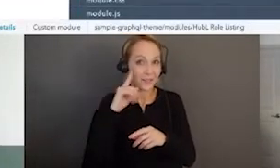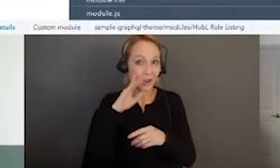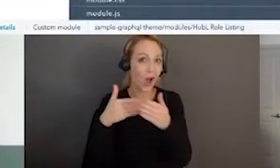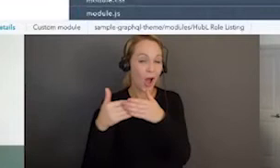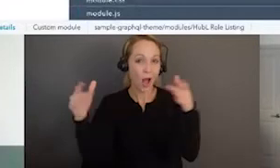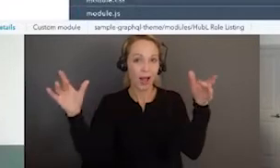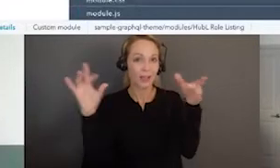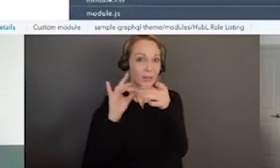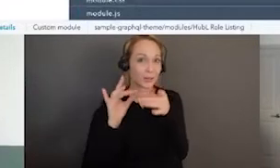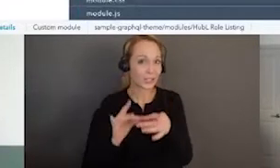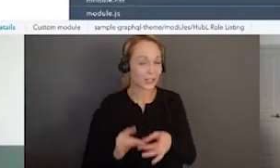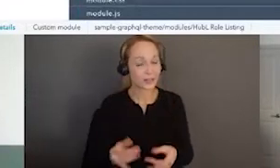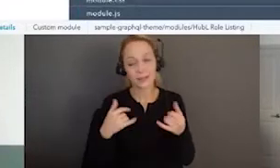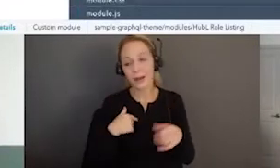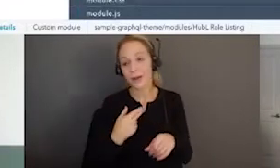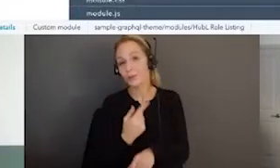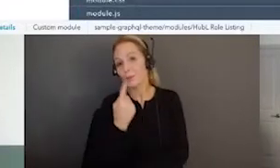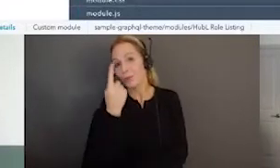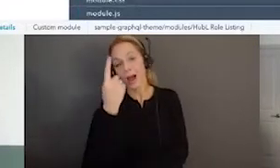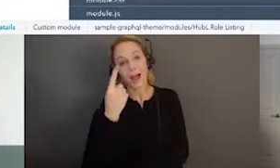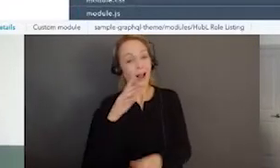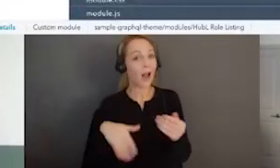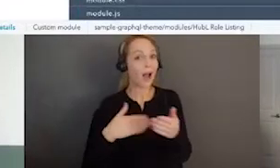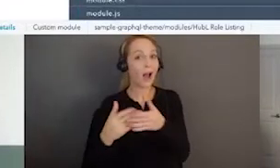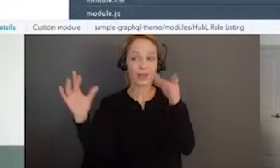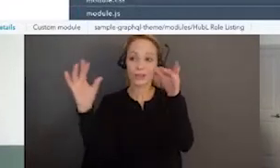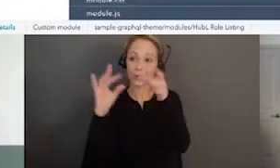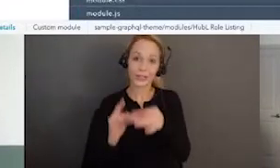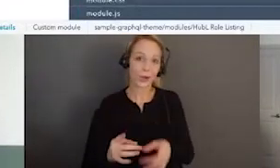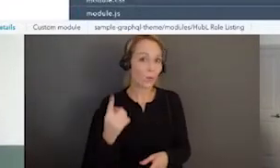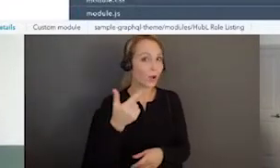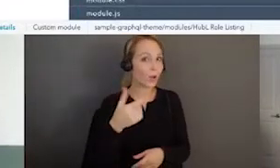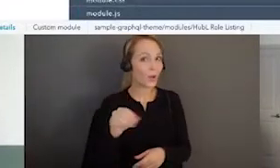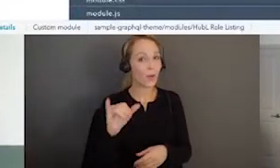NOW I CAN USE ONE GraphQL QUERY.